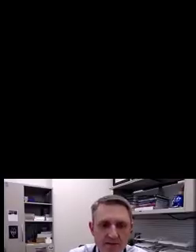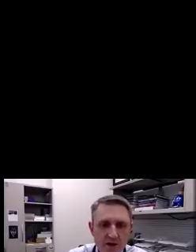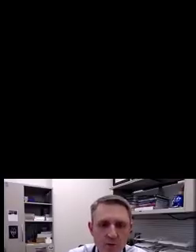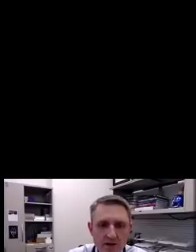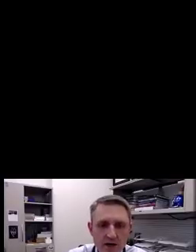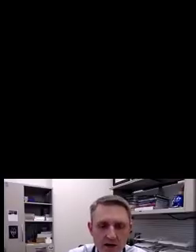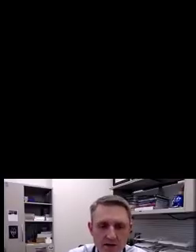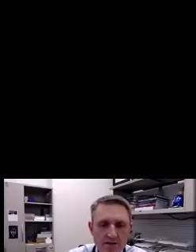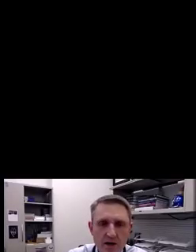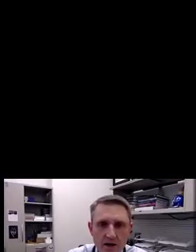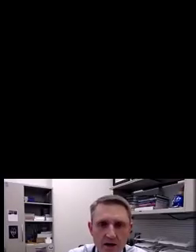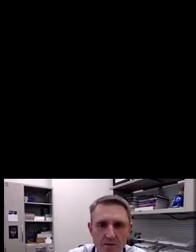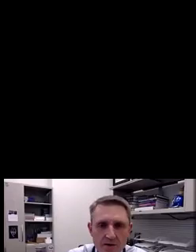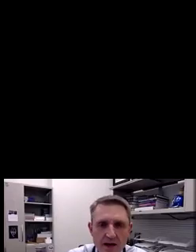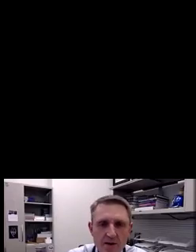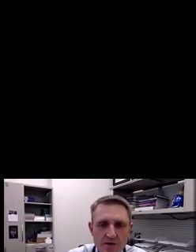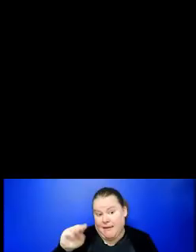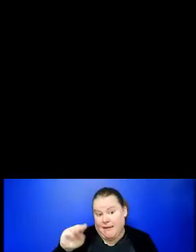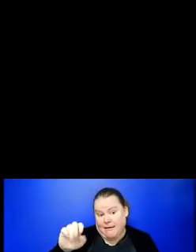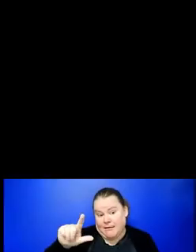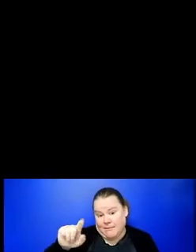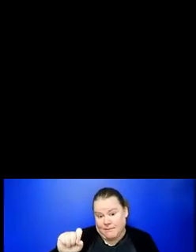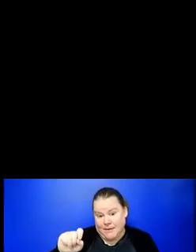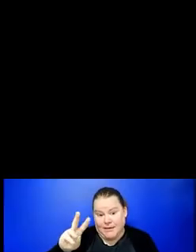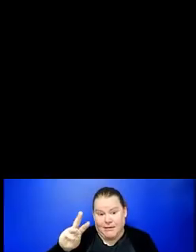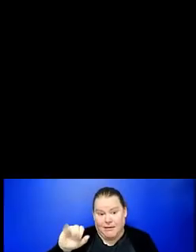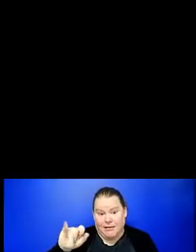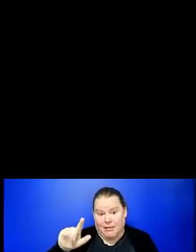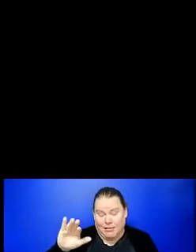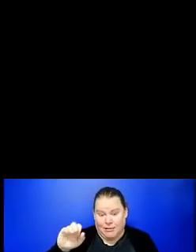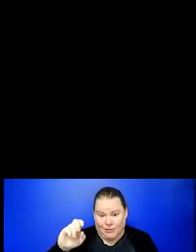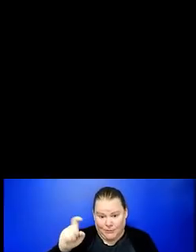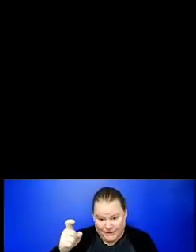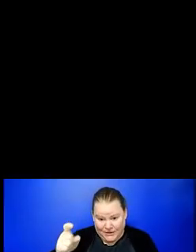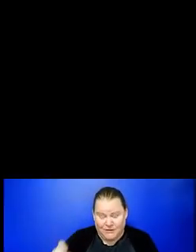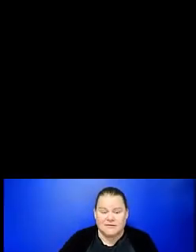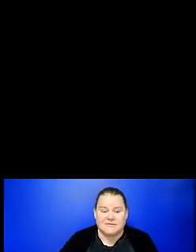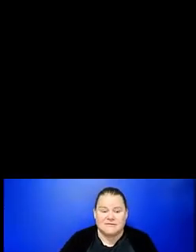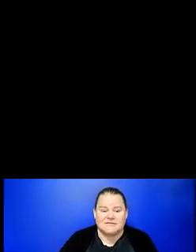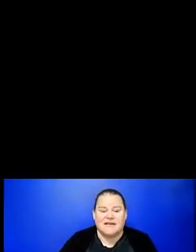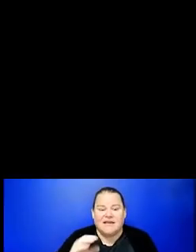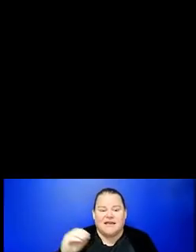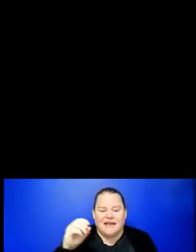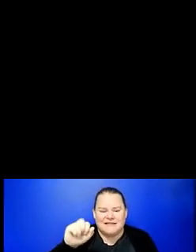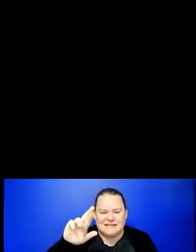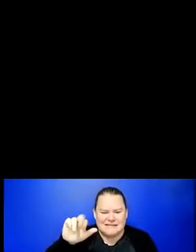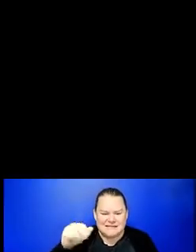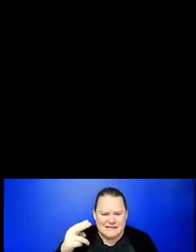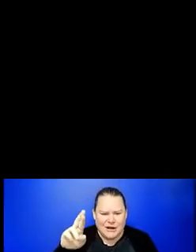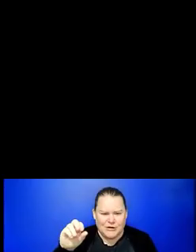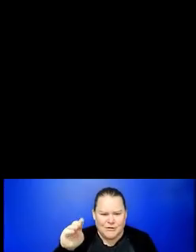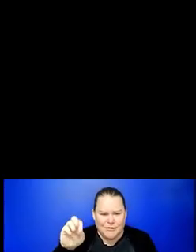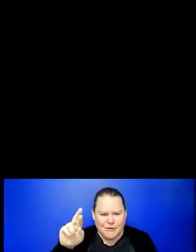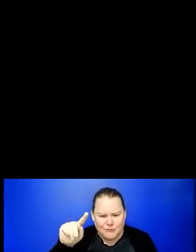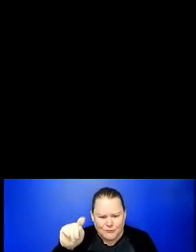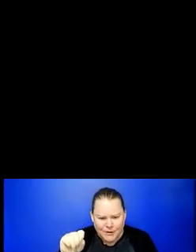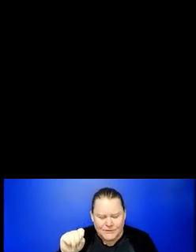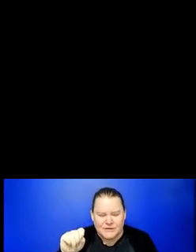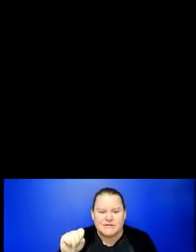Annabelle Wilcox, our PA with the pediatric genetics group and Sarah Roberts, our PWS dietitian, will also share some